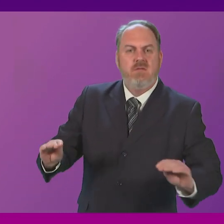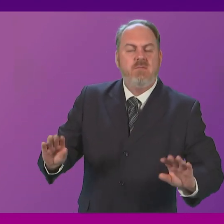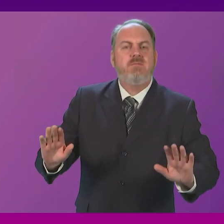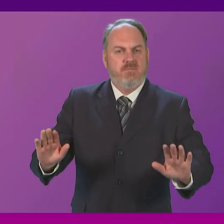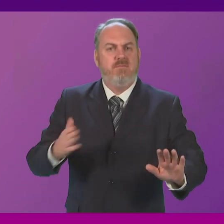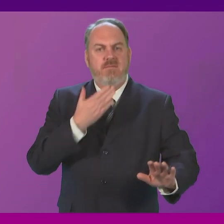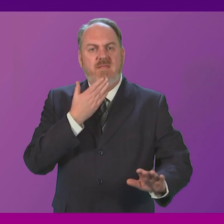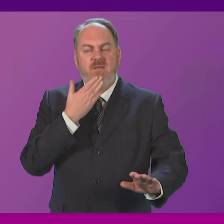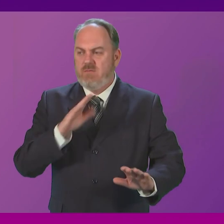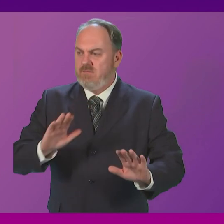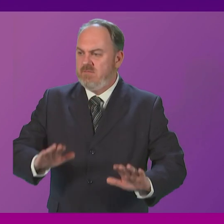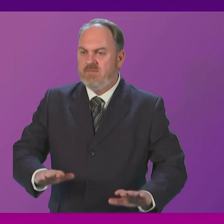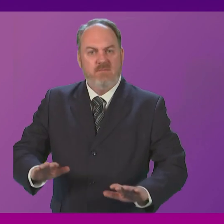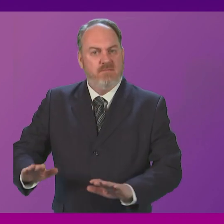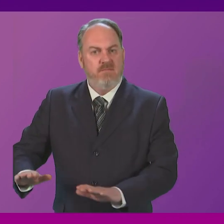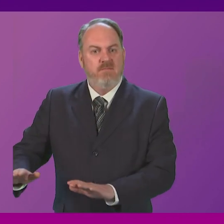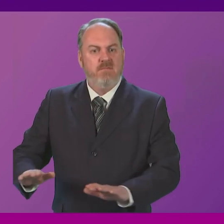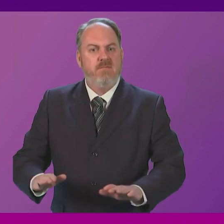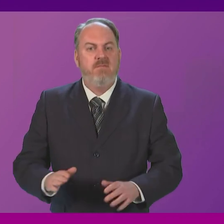Thank you, colleagues.